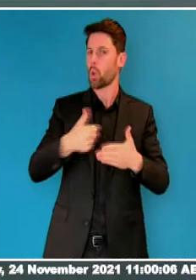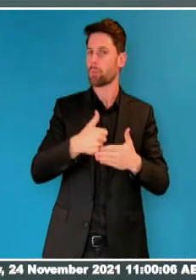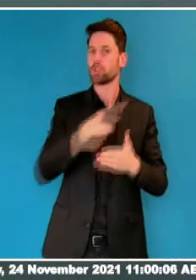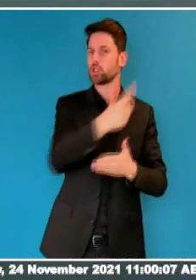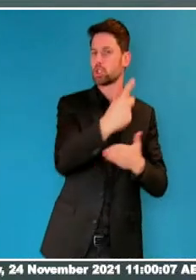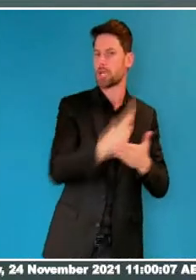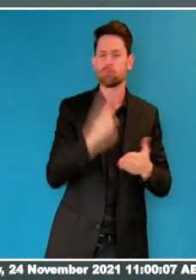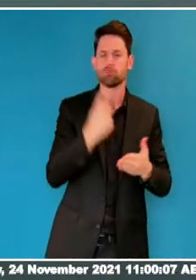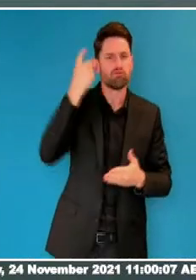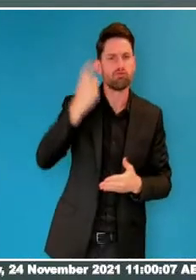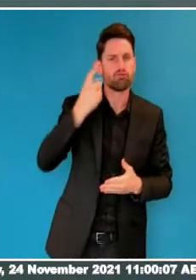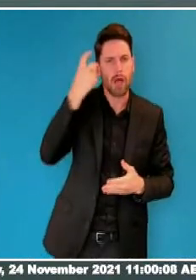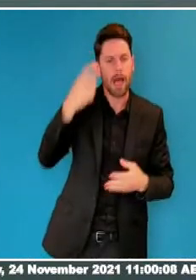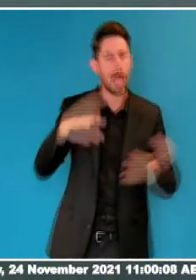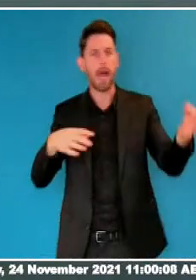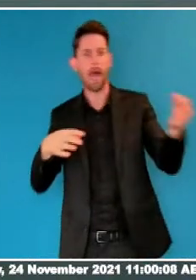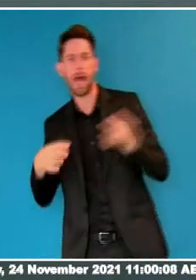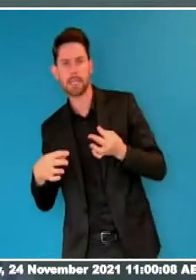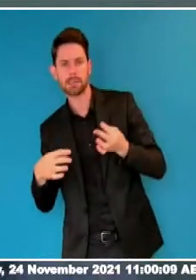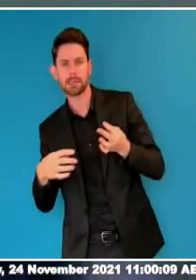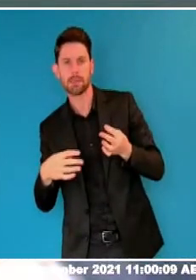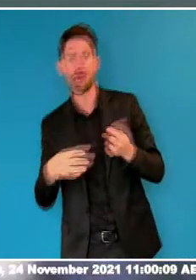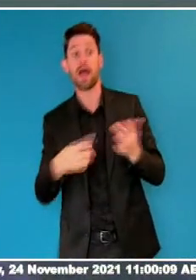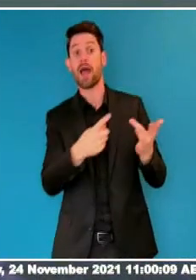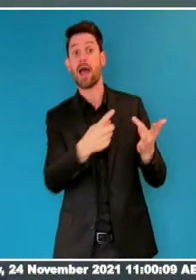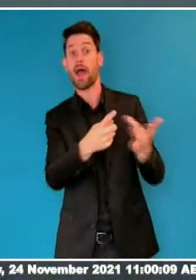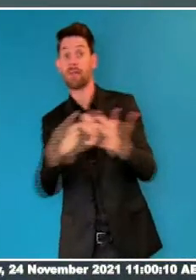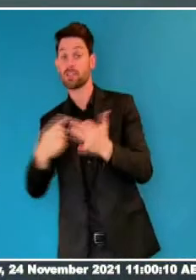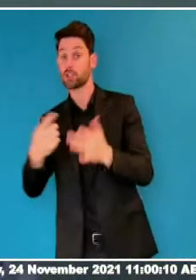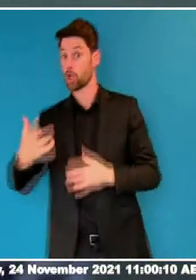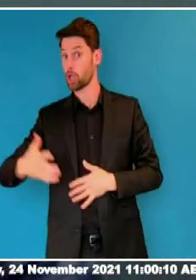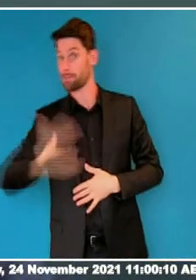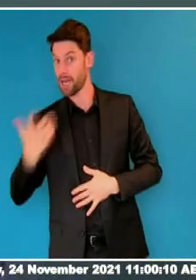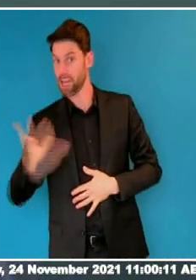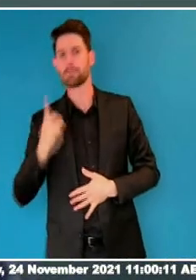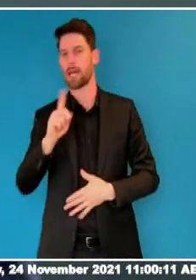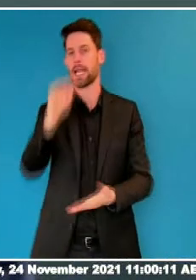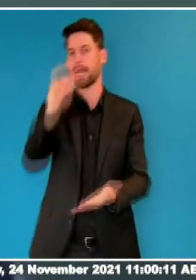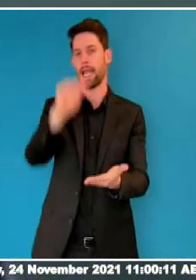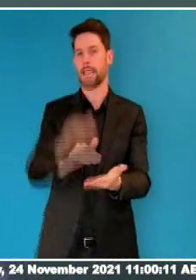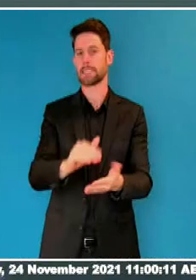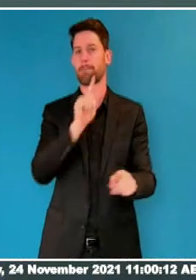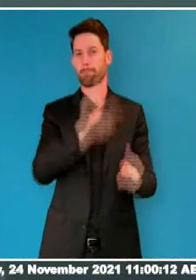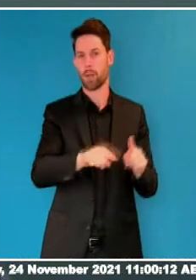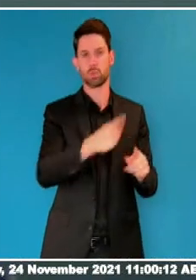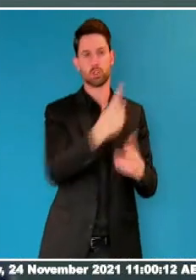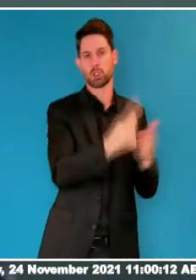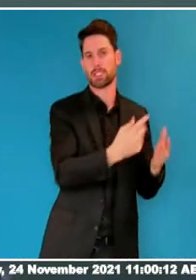complaints. Some are complaints but there is an option as to whether or not the provider